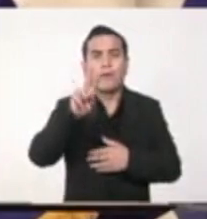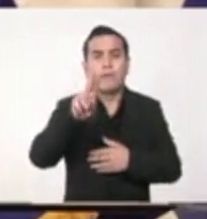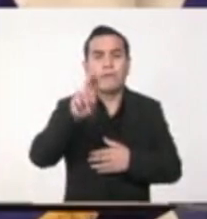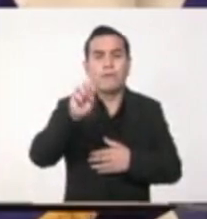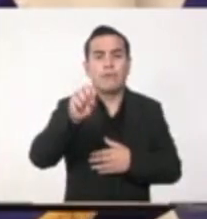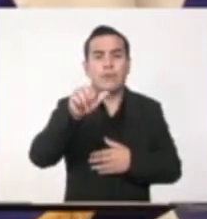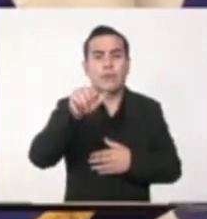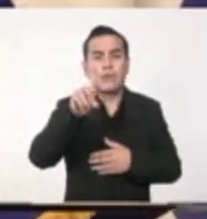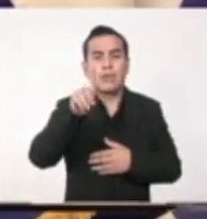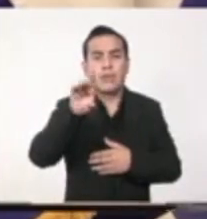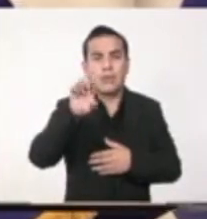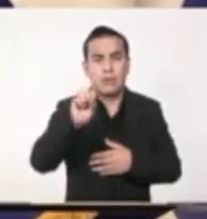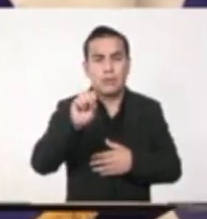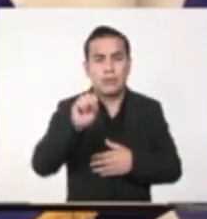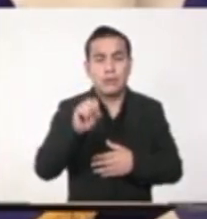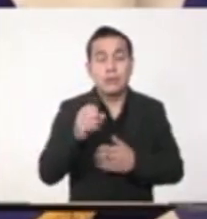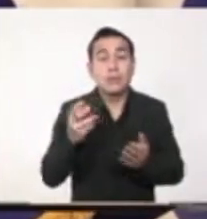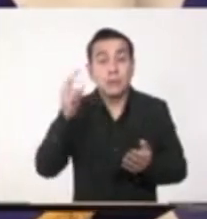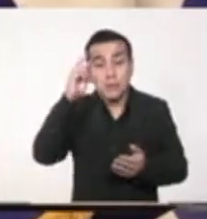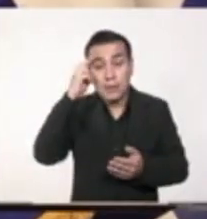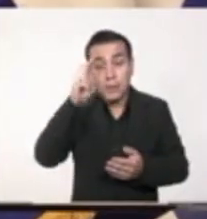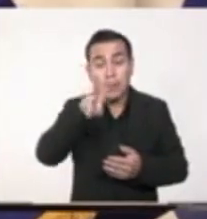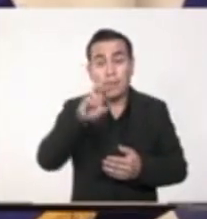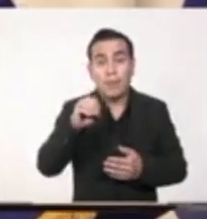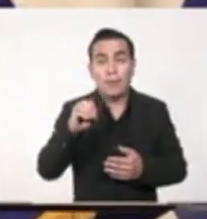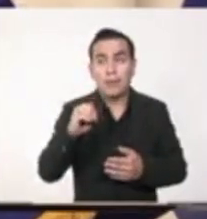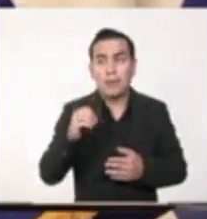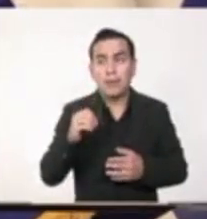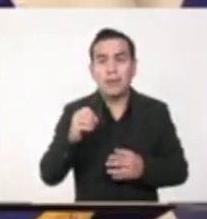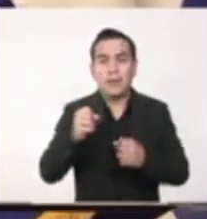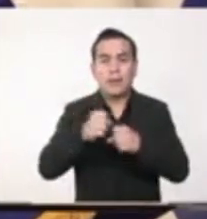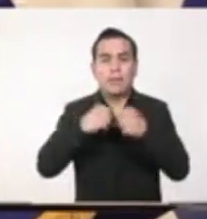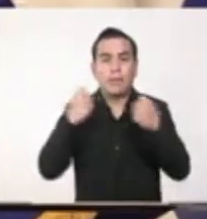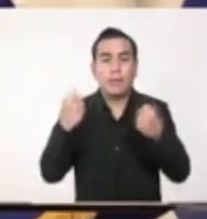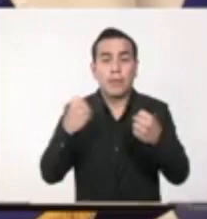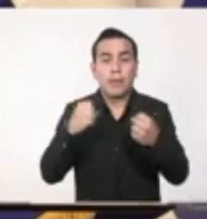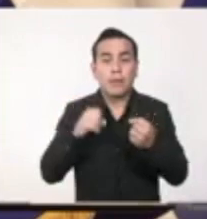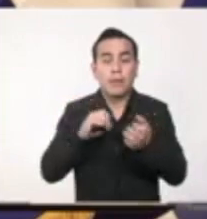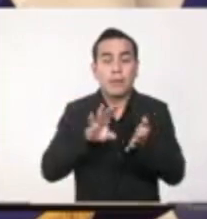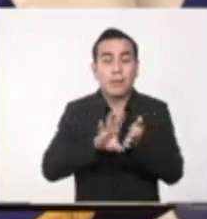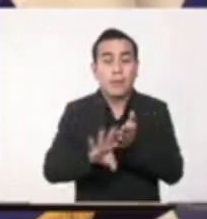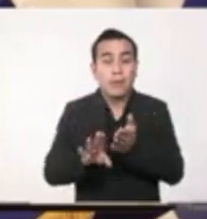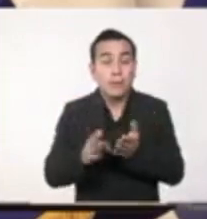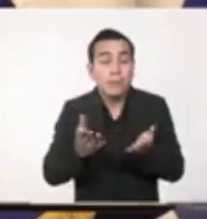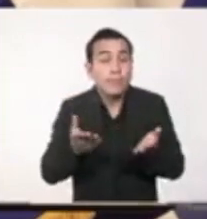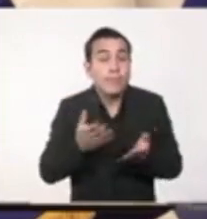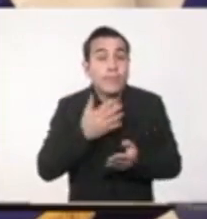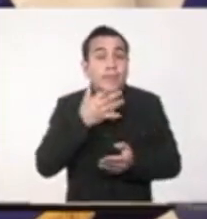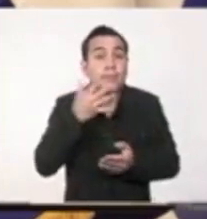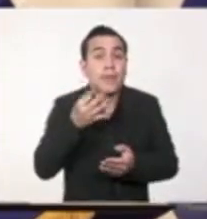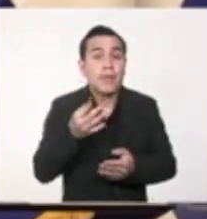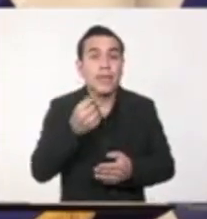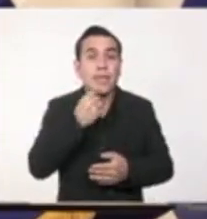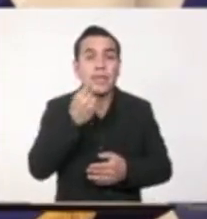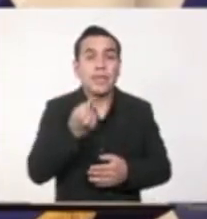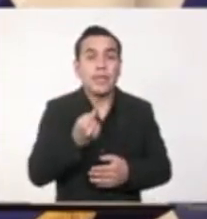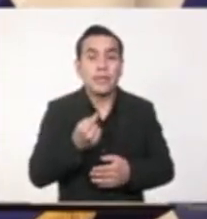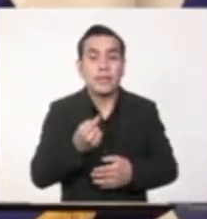of Javier Simán, who sent twenty million dollars to Panama to evade taxes. The president of FUSADES, Who is the CEO? A person who was